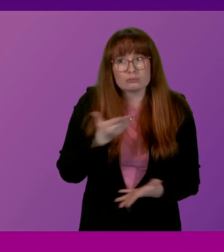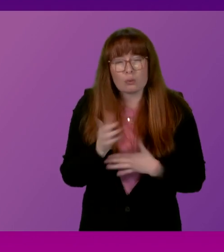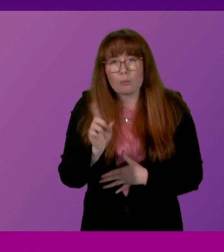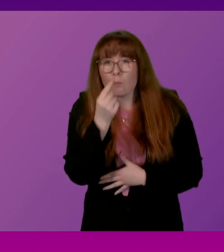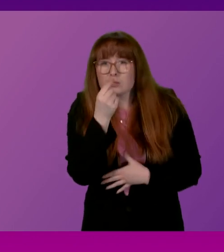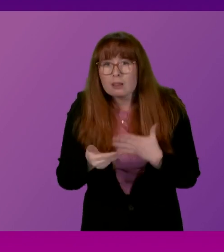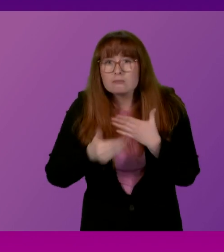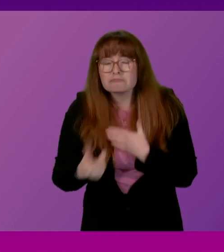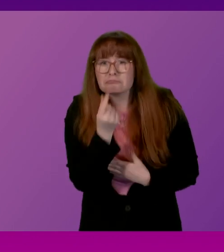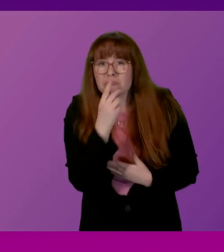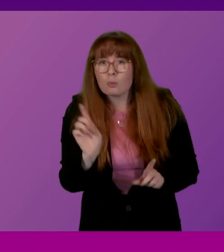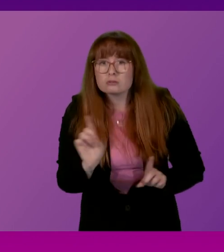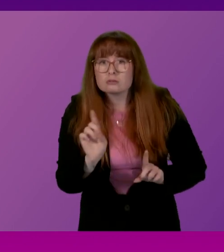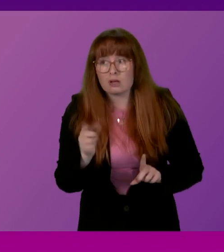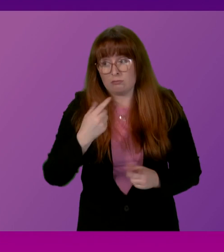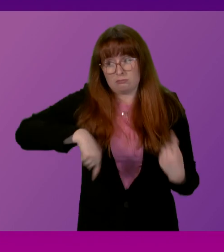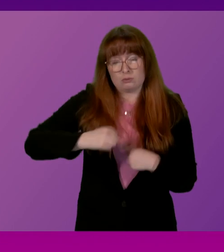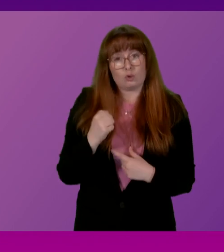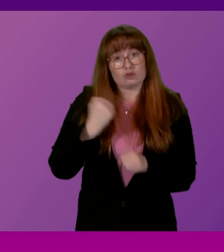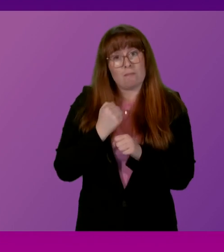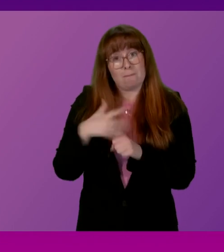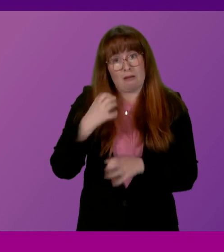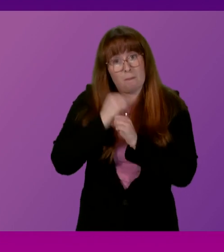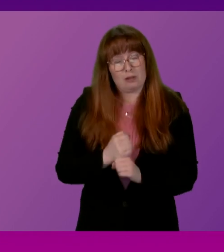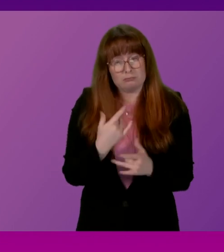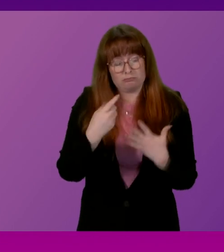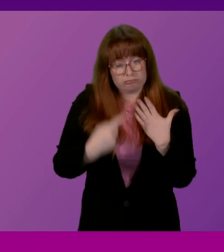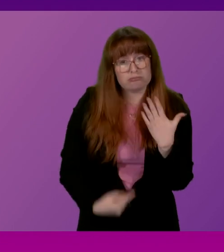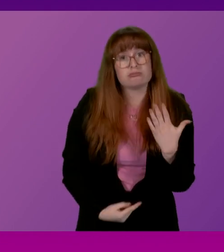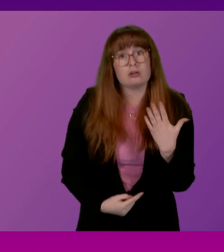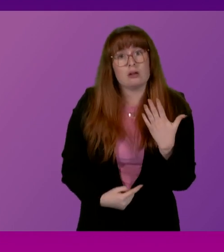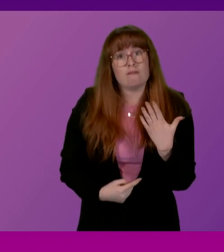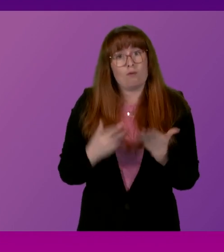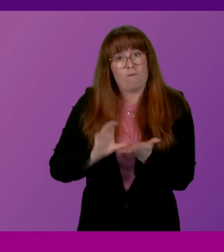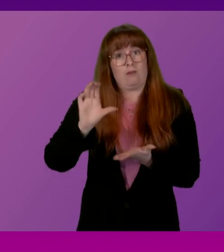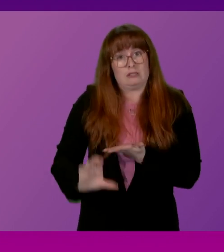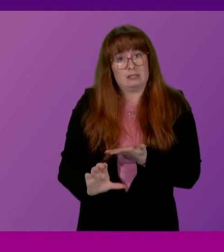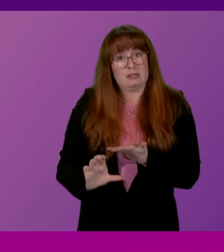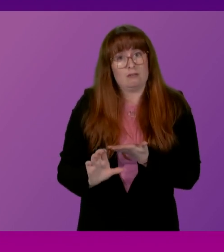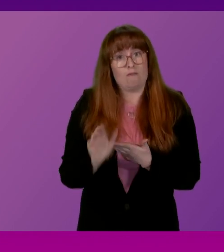The Government has made significant commitments on the funding and assisting of funding to interisland ferries.